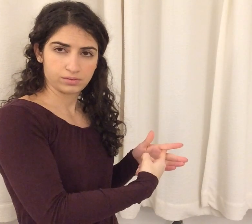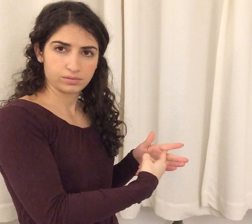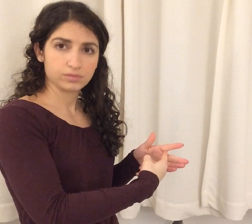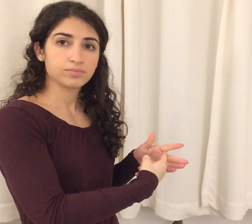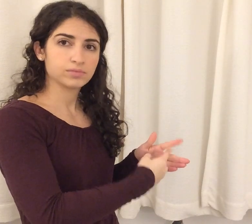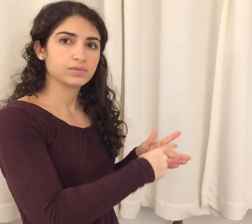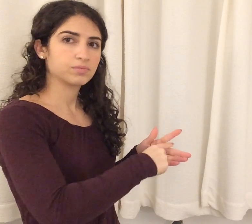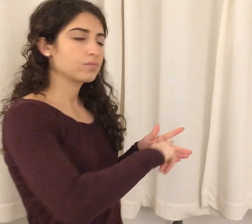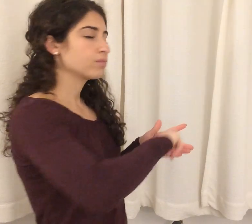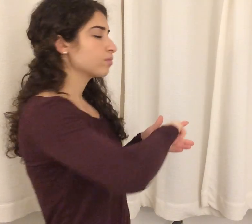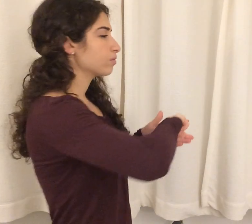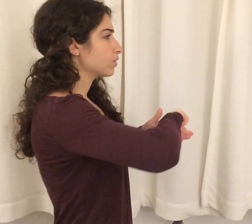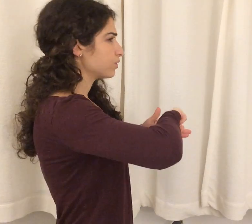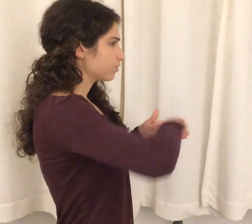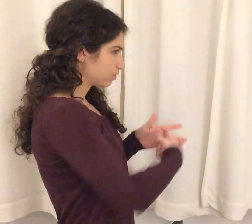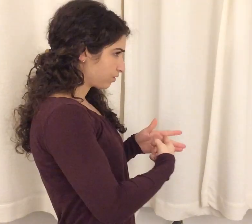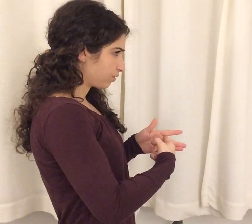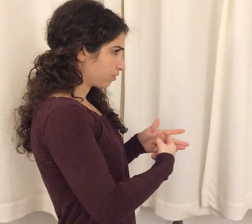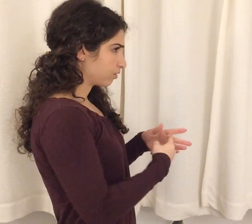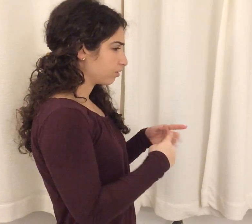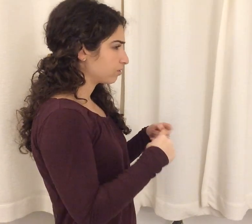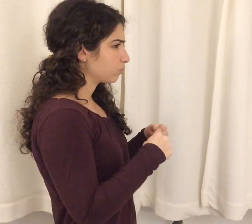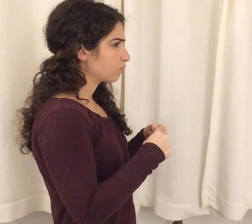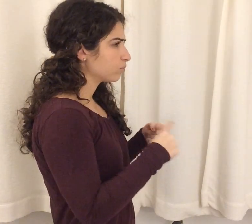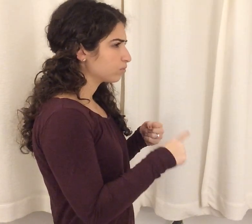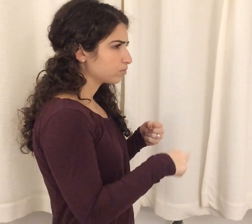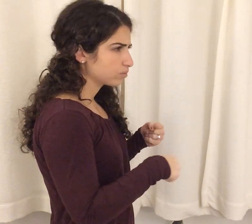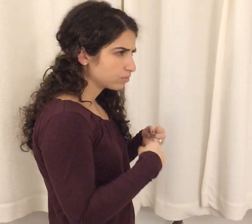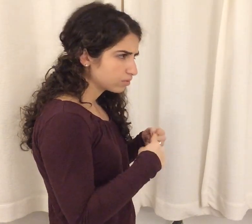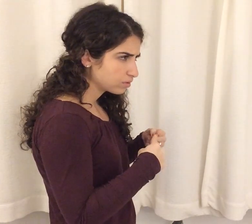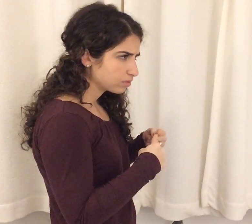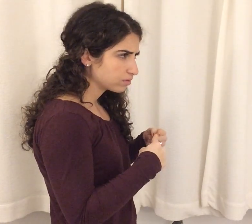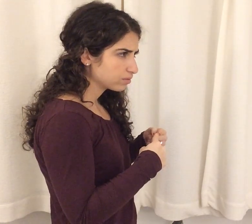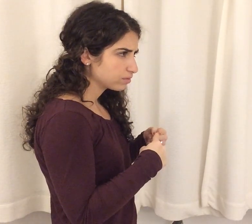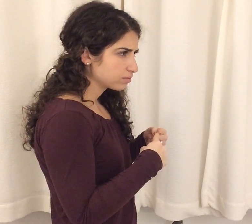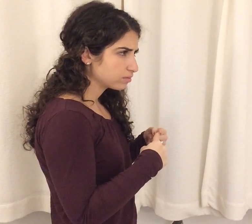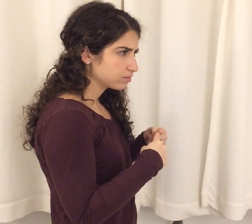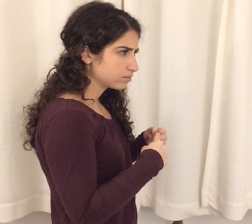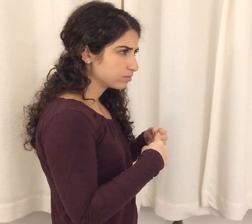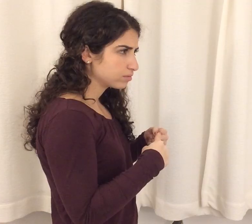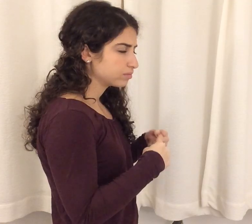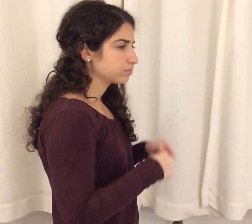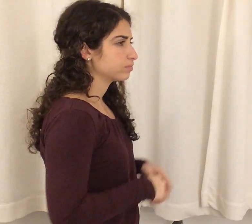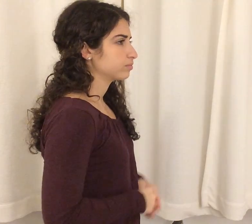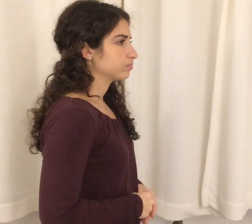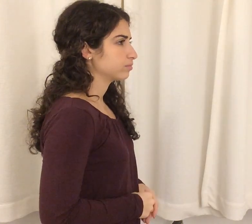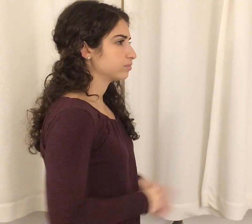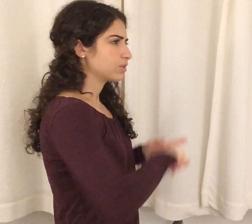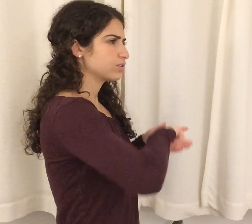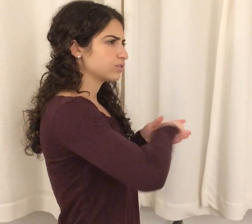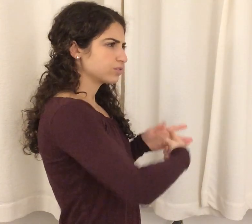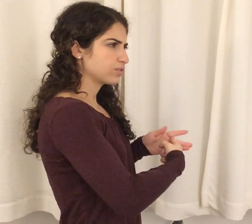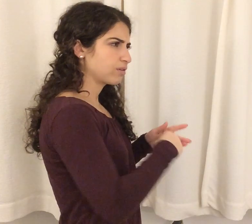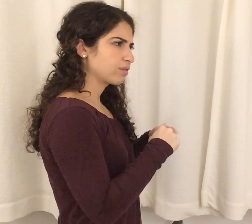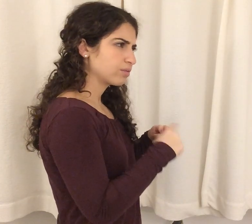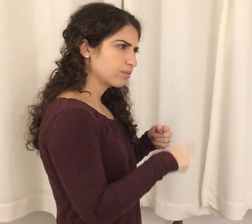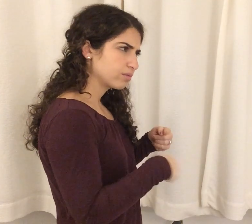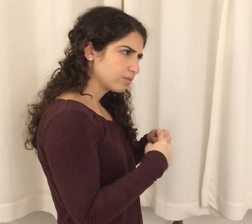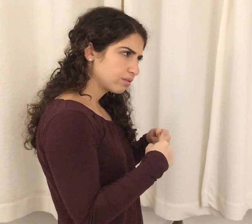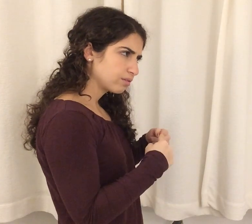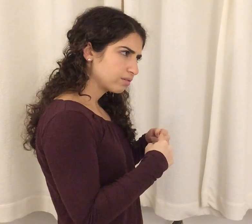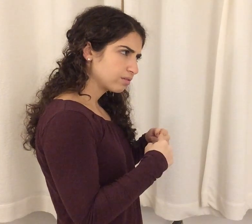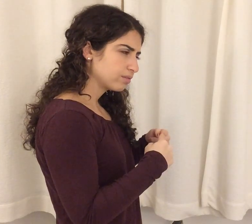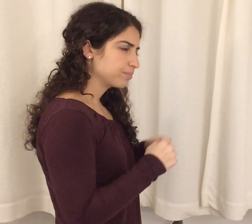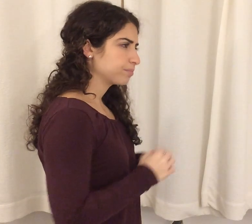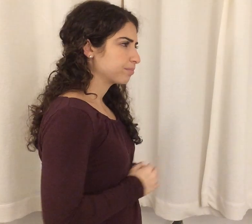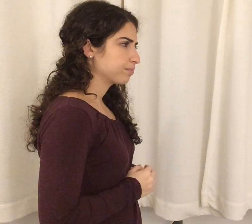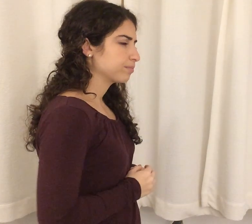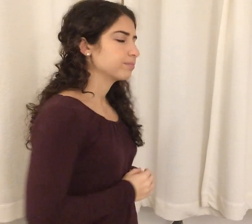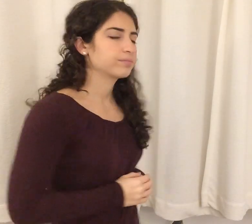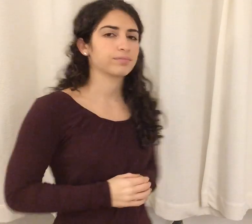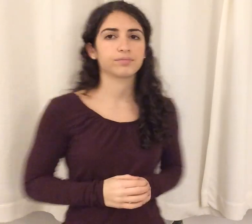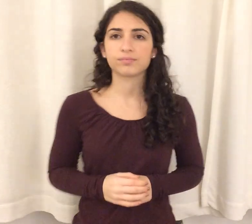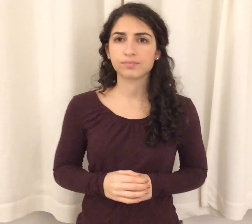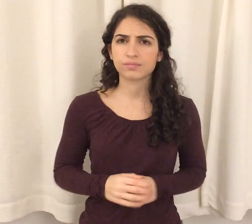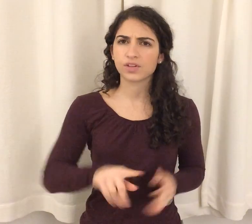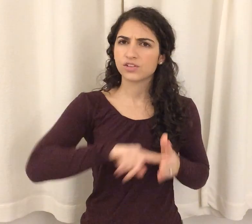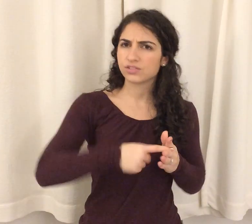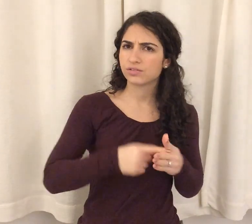"START WHEN?"-- "when did it begin?"